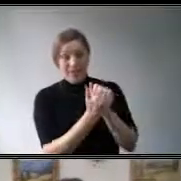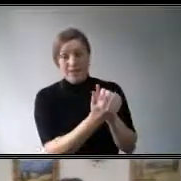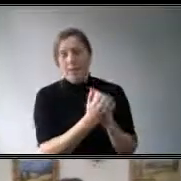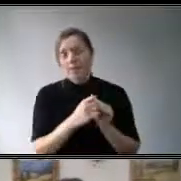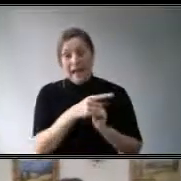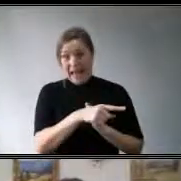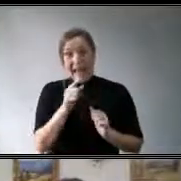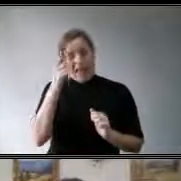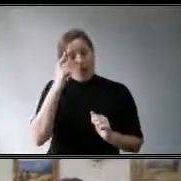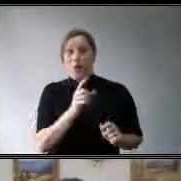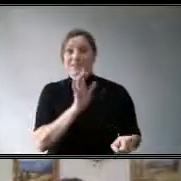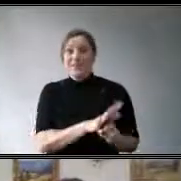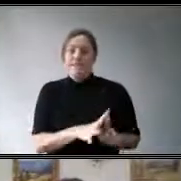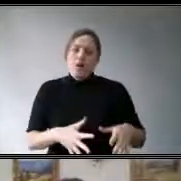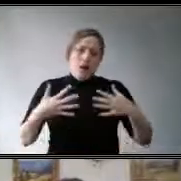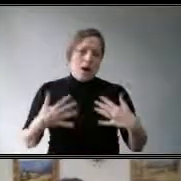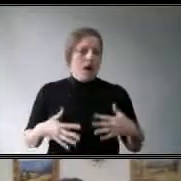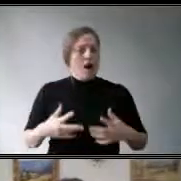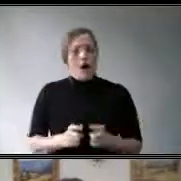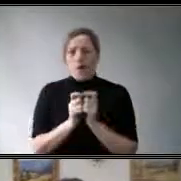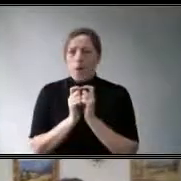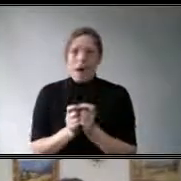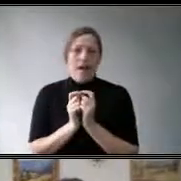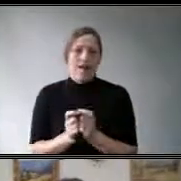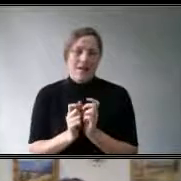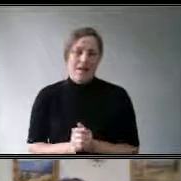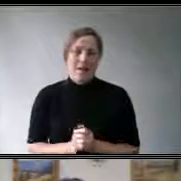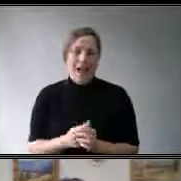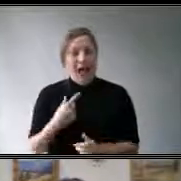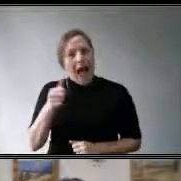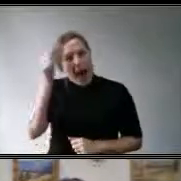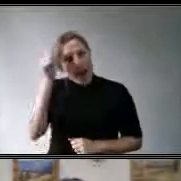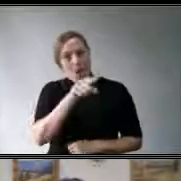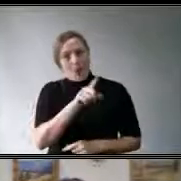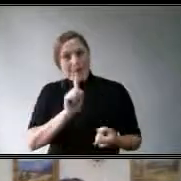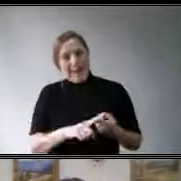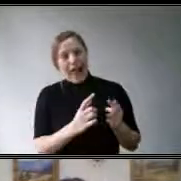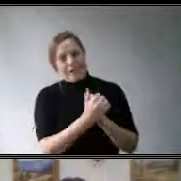i know you've had a relationship um since as well so um it's great to see